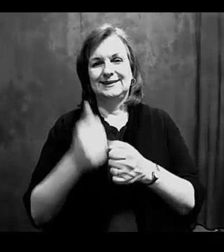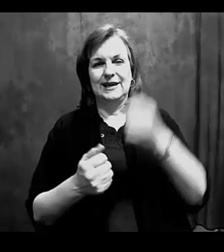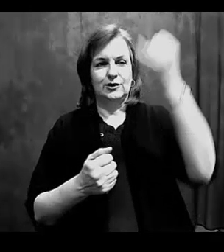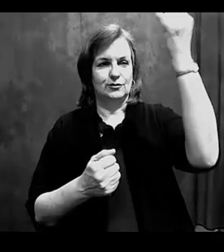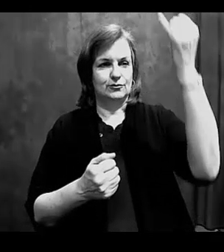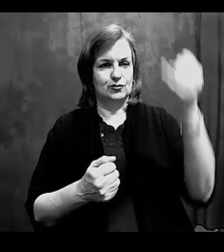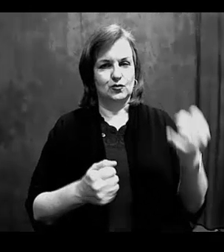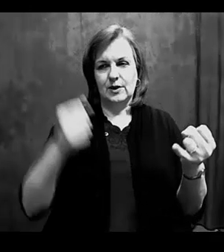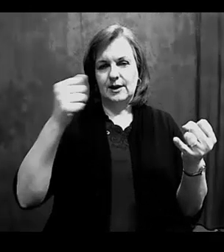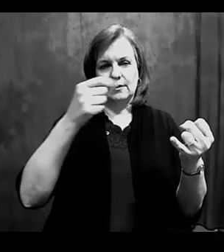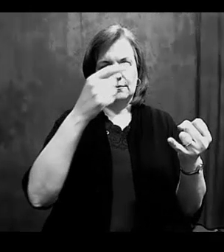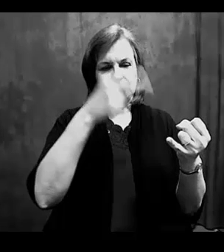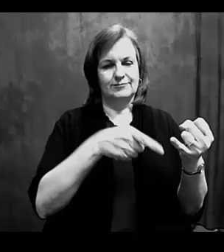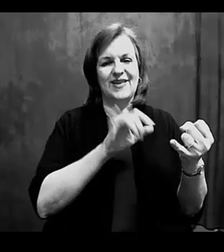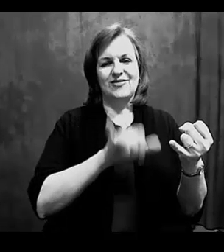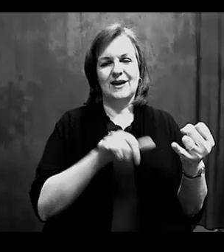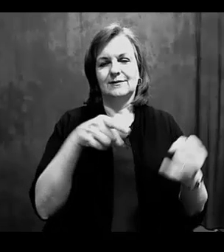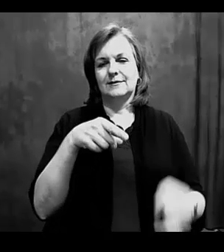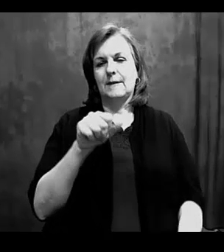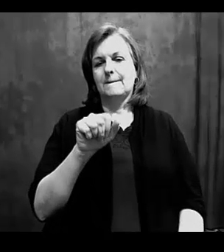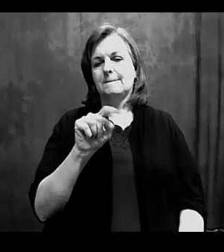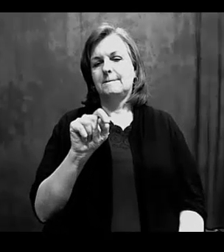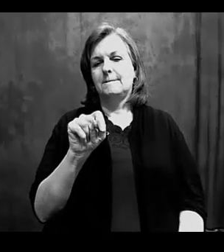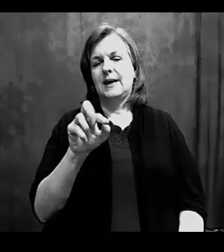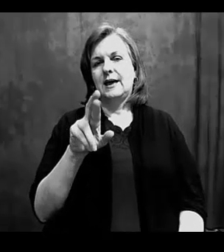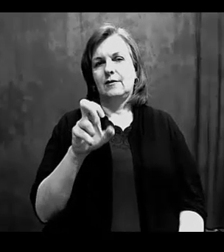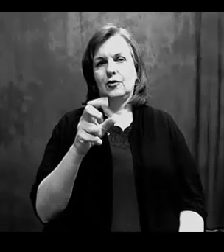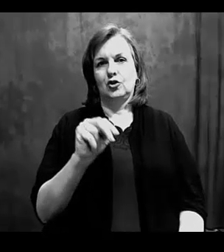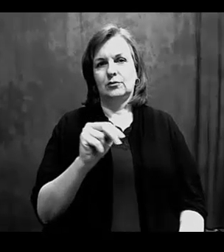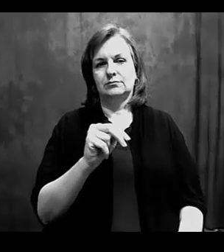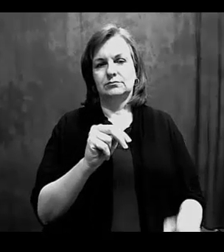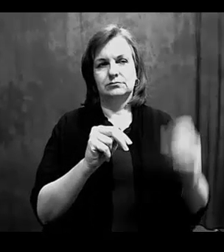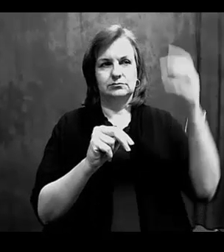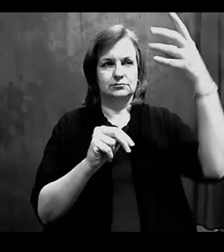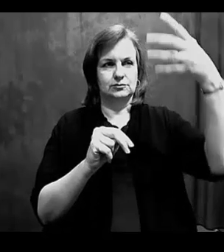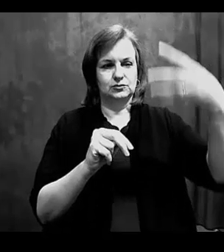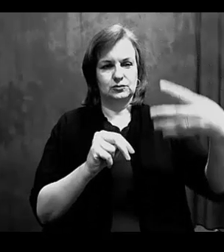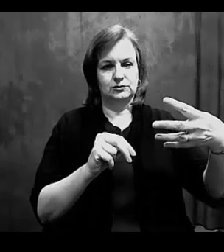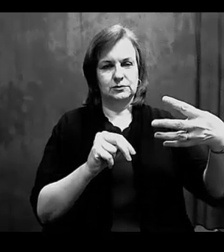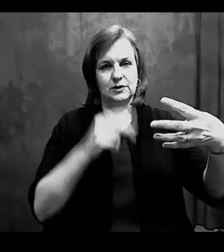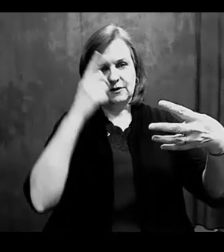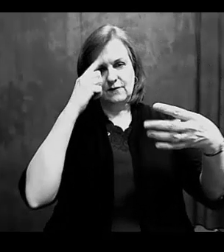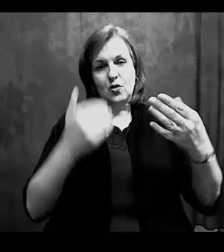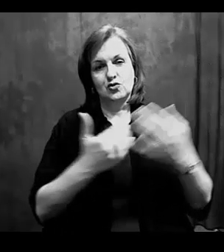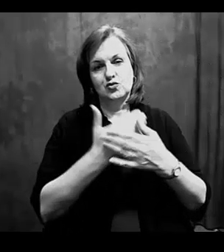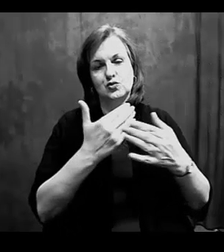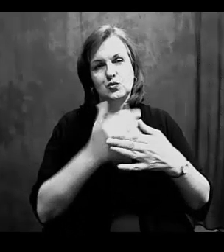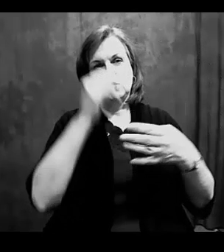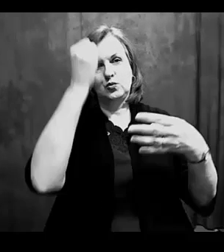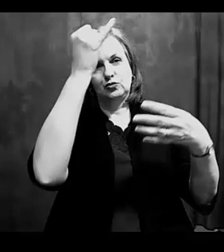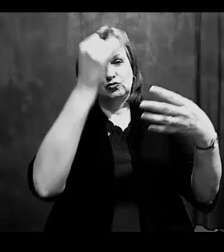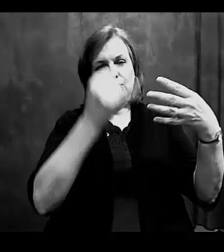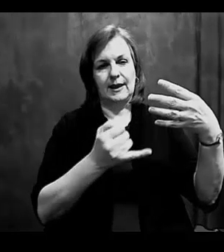and then we look at each strand as a pattern